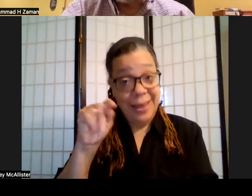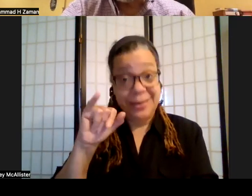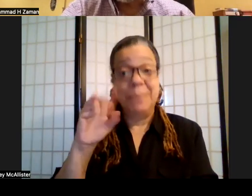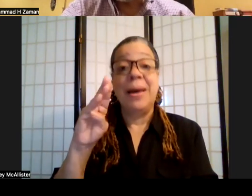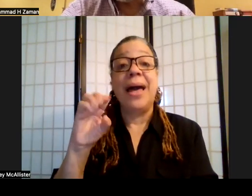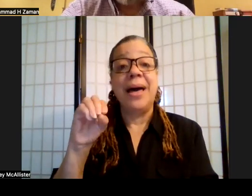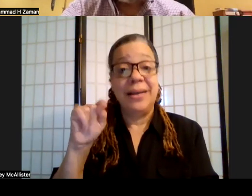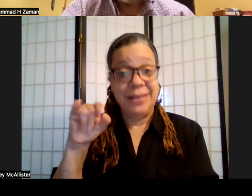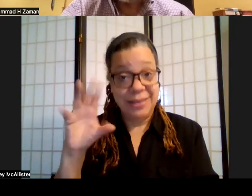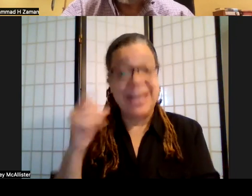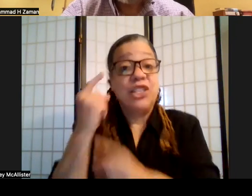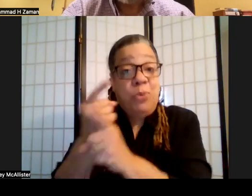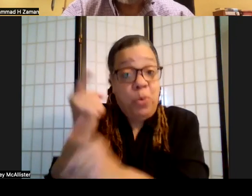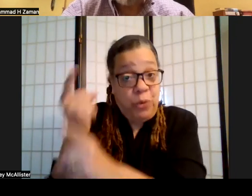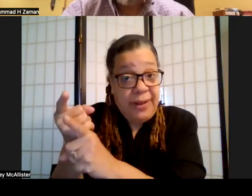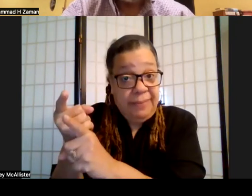appropriate thing to do that. There's no question we should--